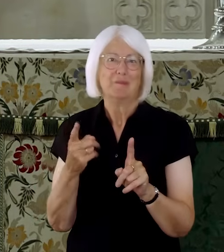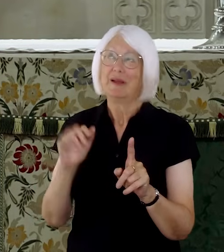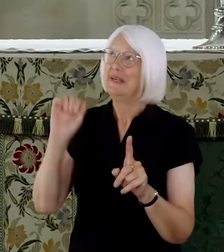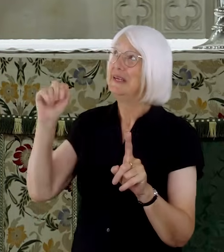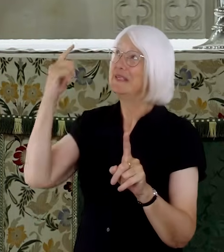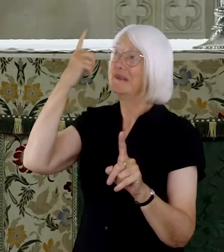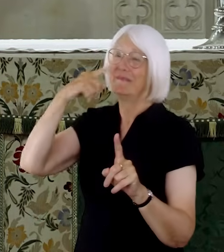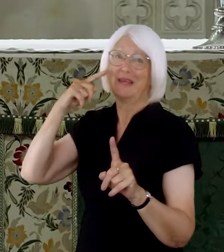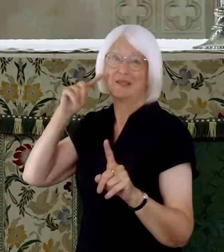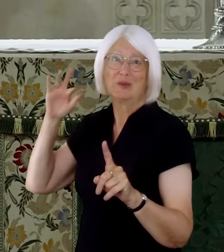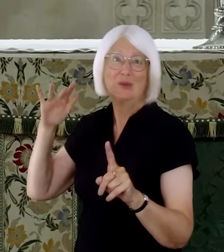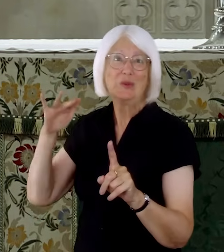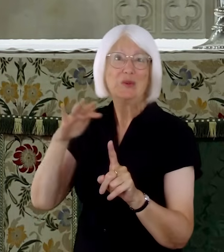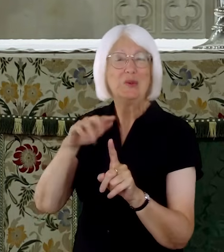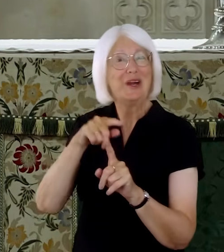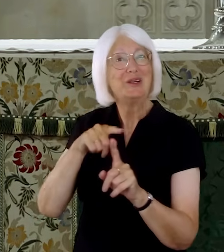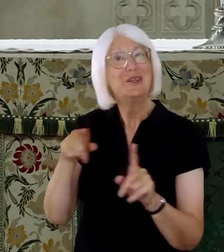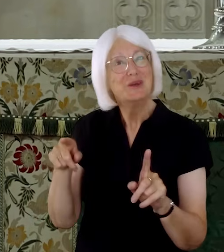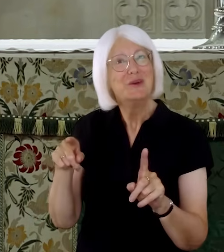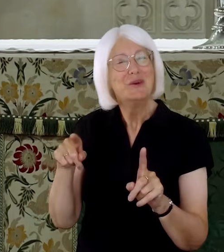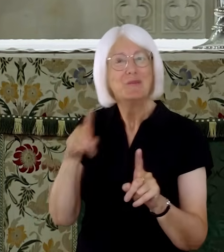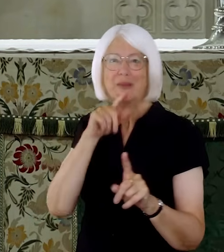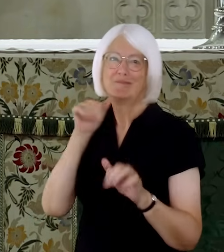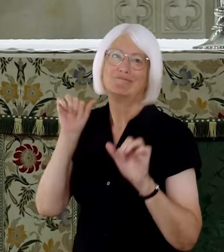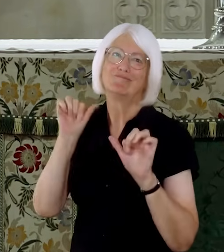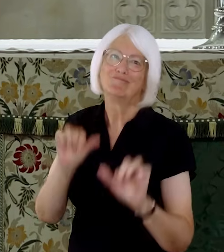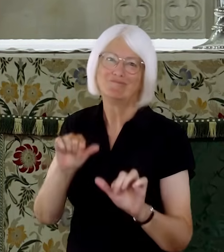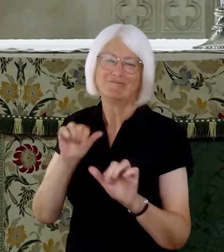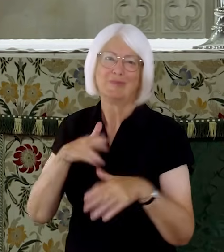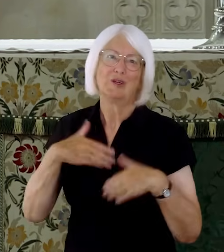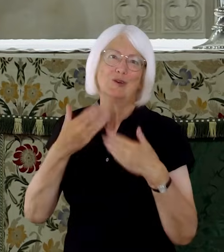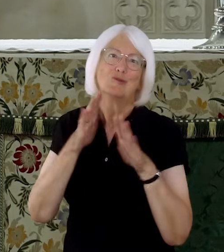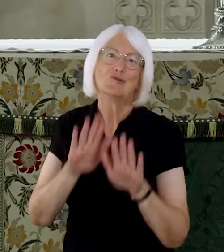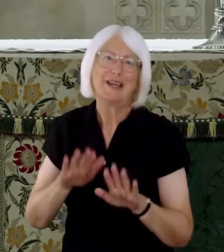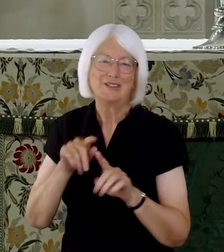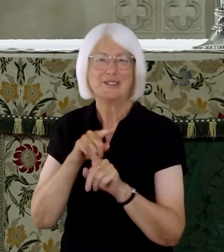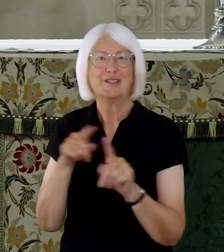The Lord make his face shine upon you and be gracious to you.